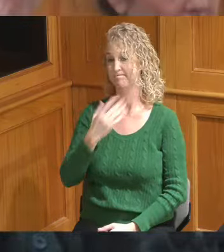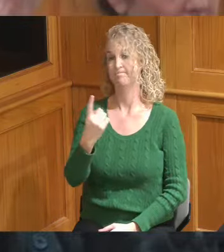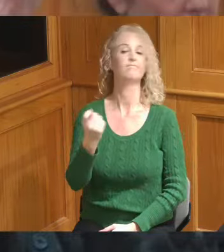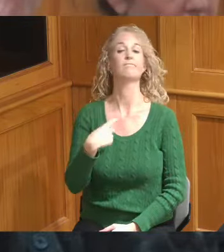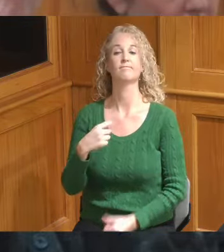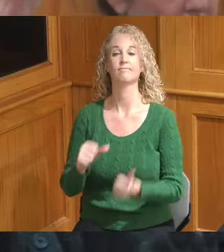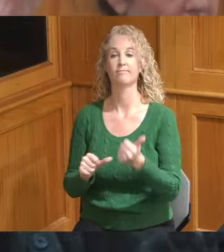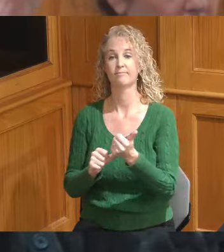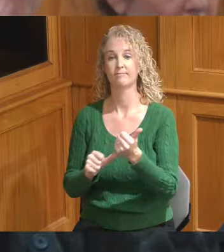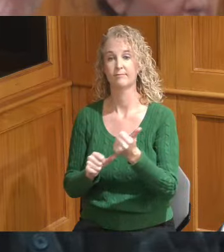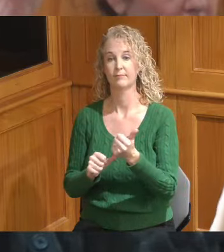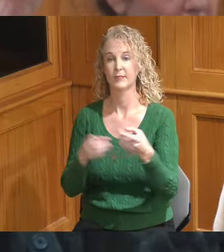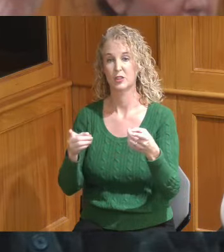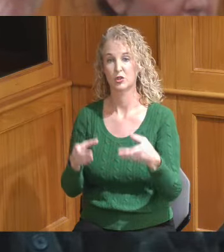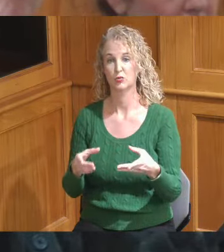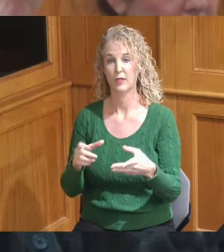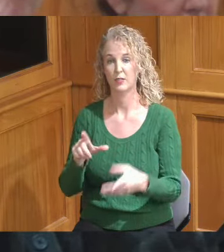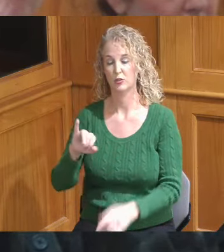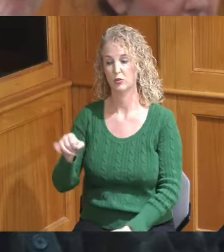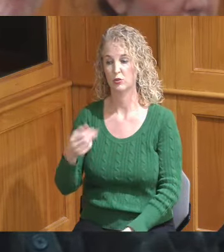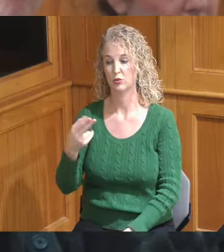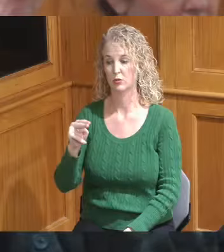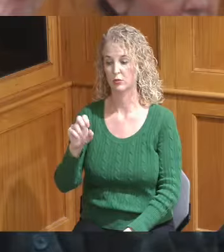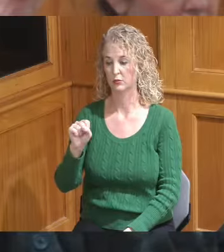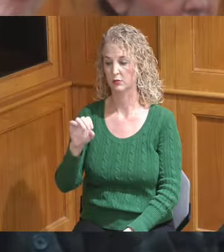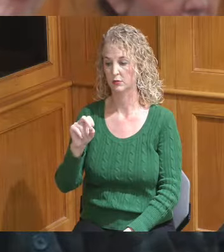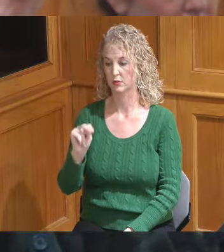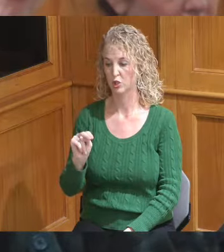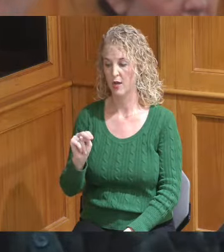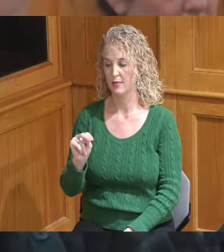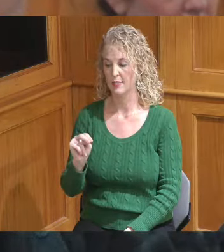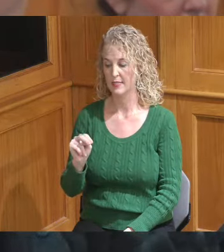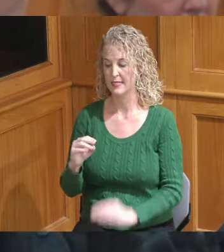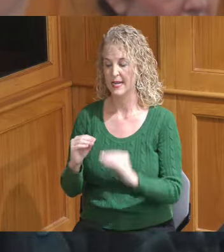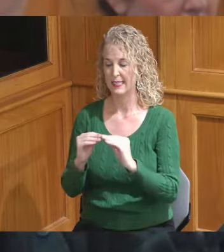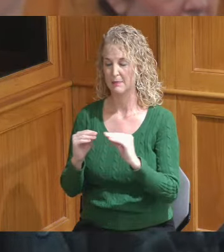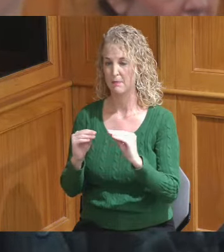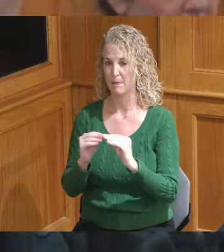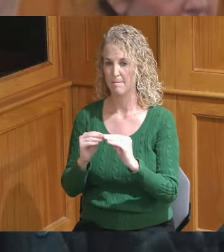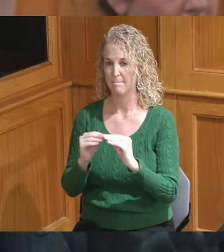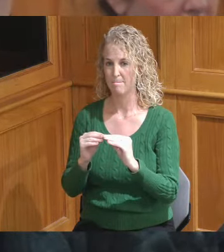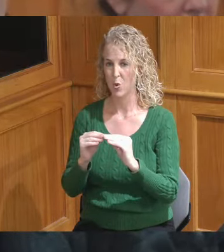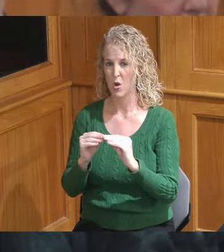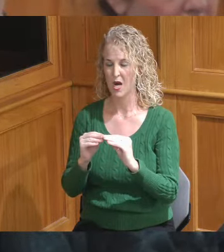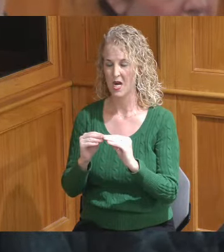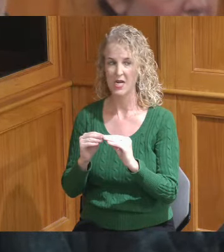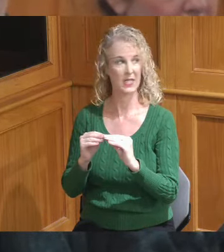Director Ree Johnson is here is more intimately involved in the de the development and overseeing